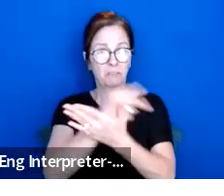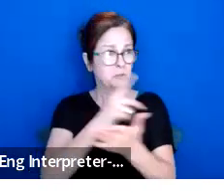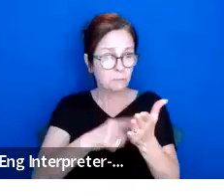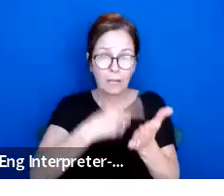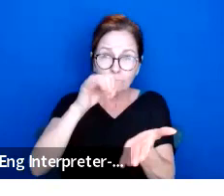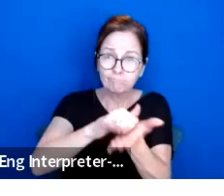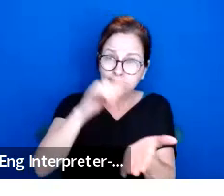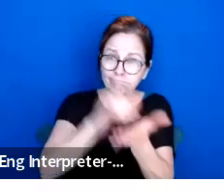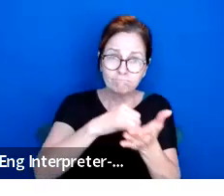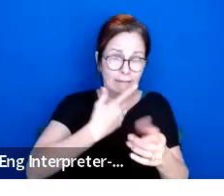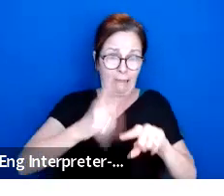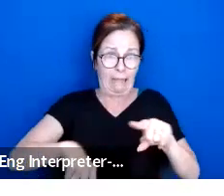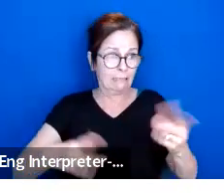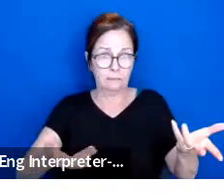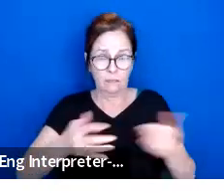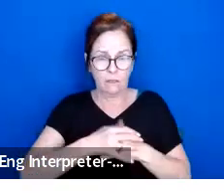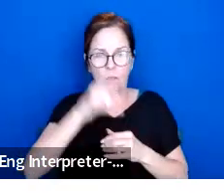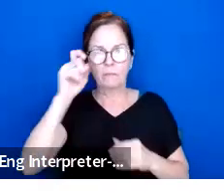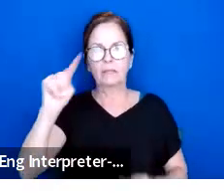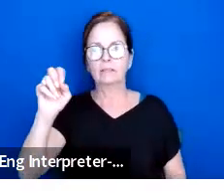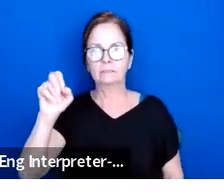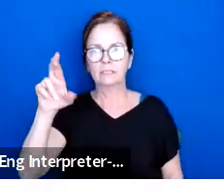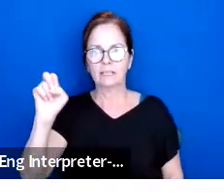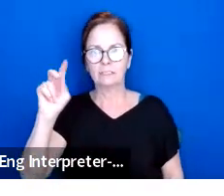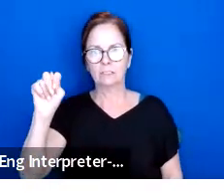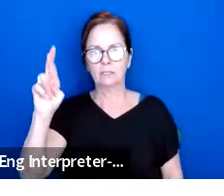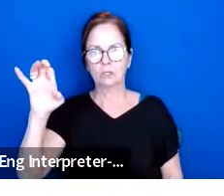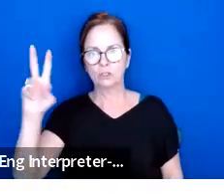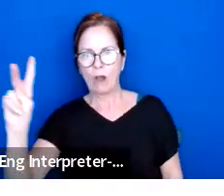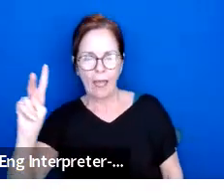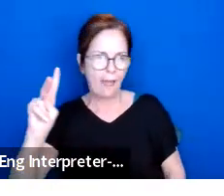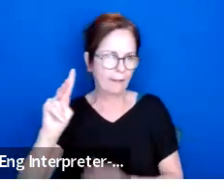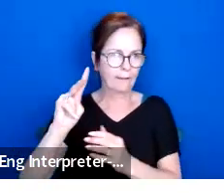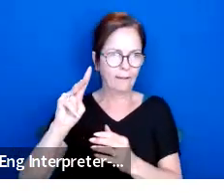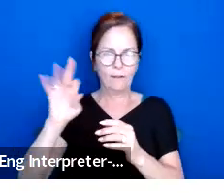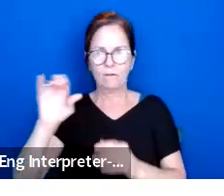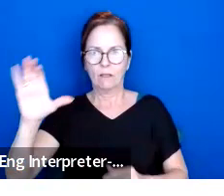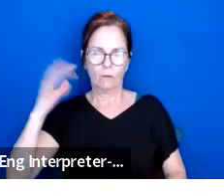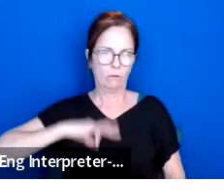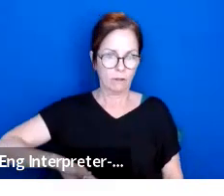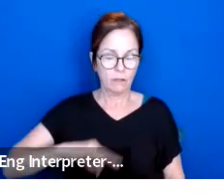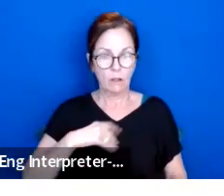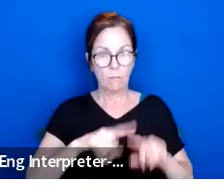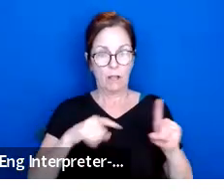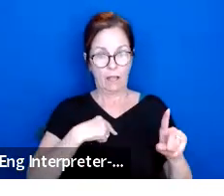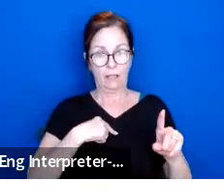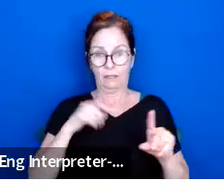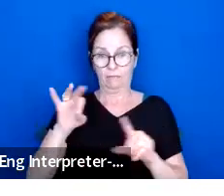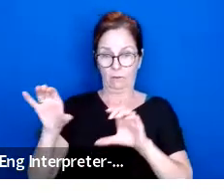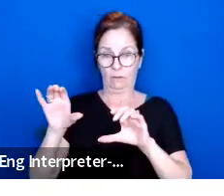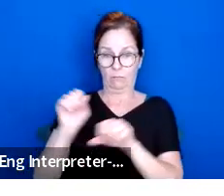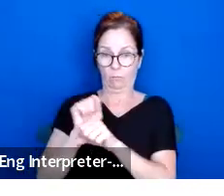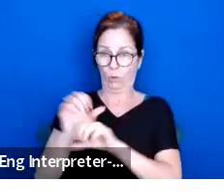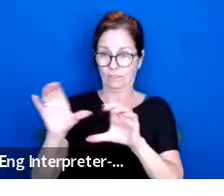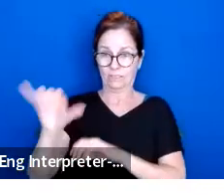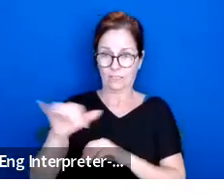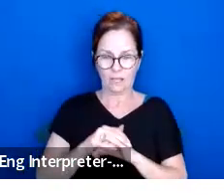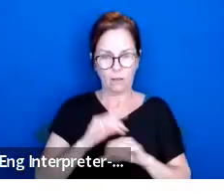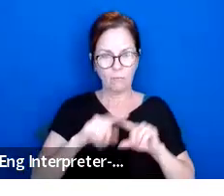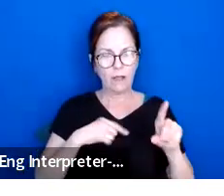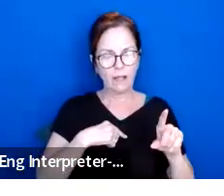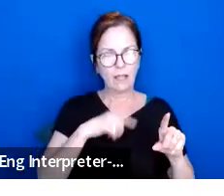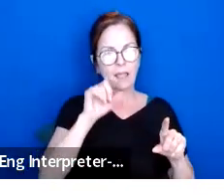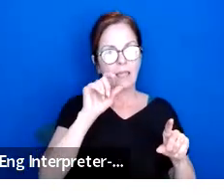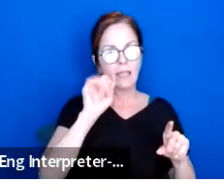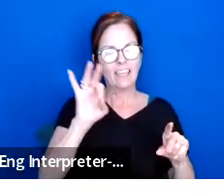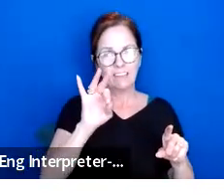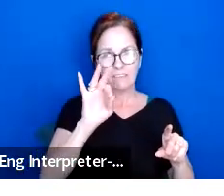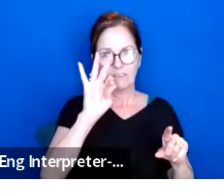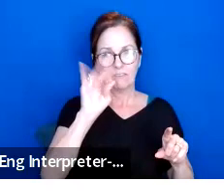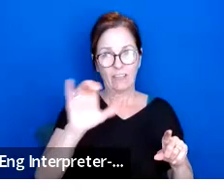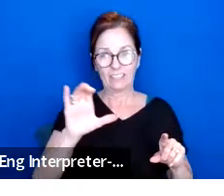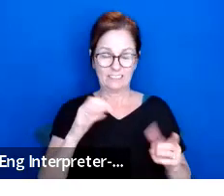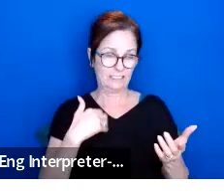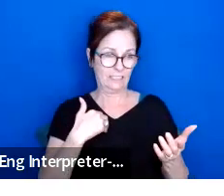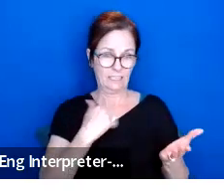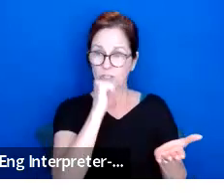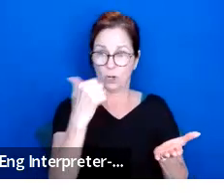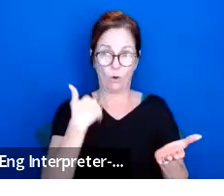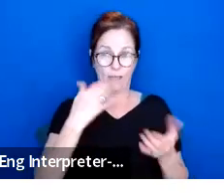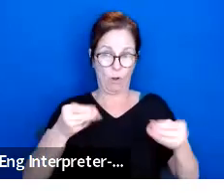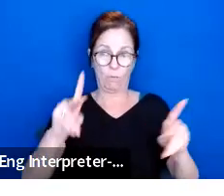And because tenure track faculty would benefit more let's say you have a department that does that but then the tenured faculty if they do not have the opportunity for a mid semester view.